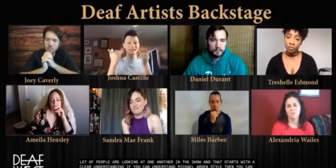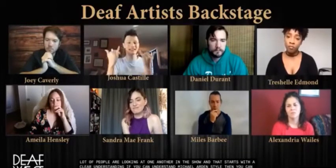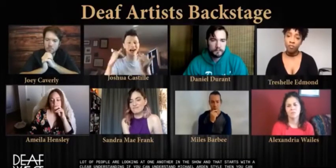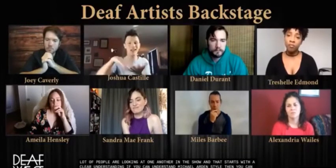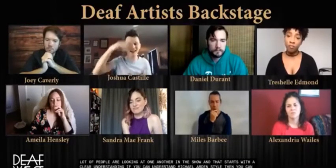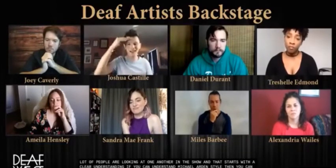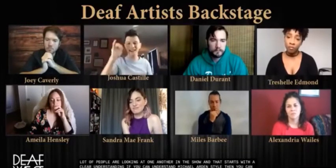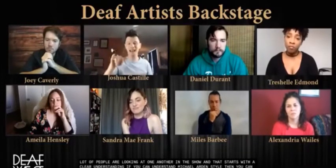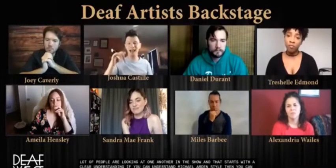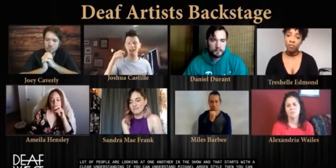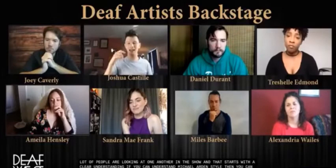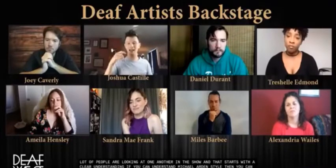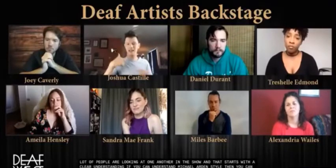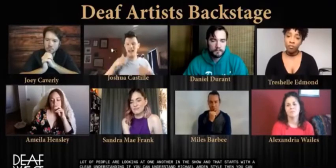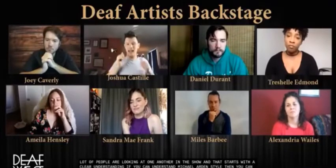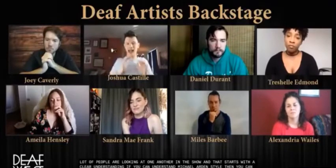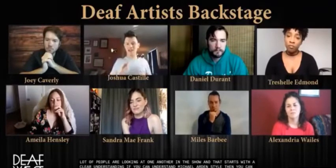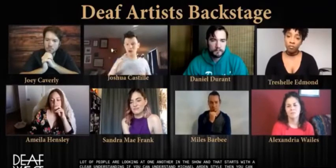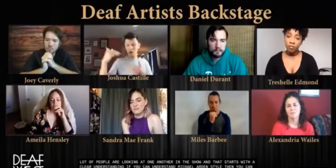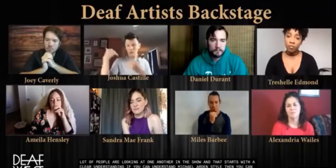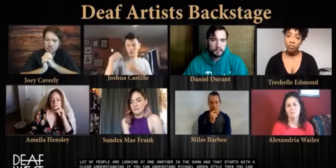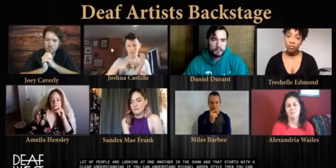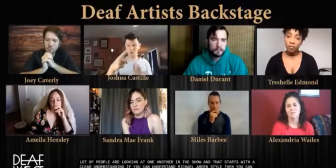but that's something that the Deaf community is learning.